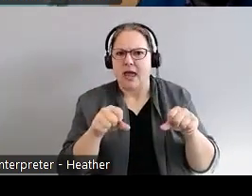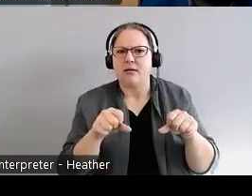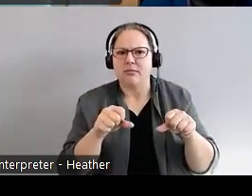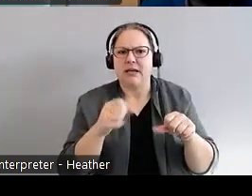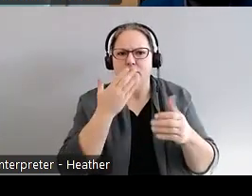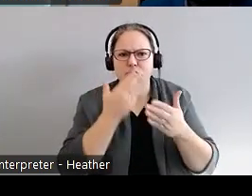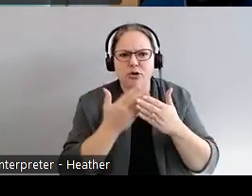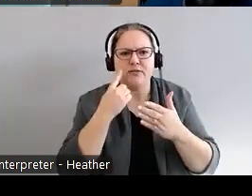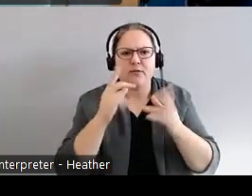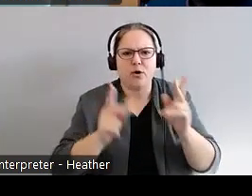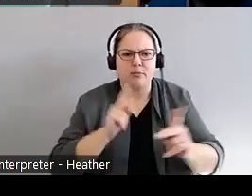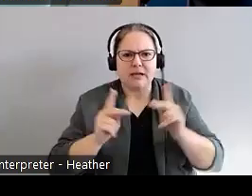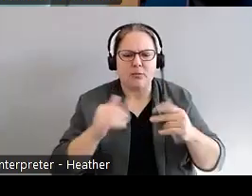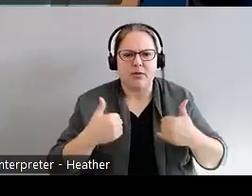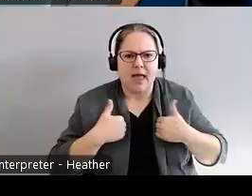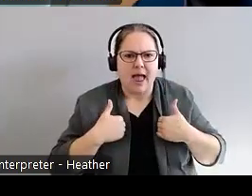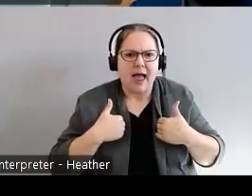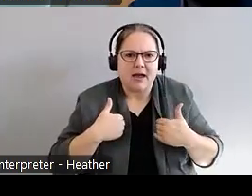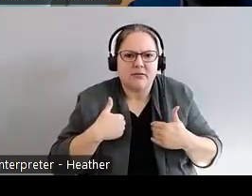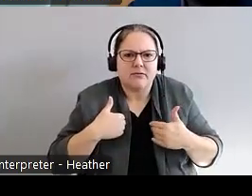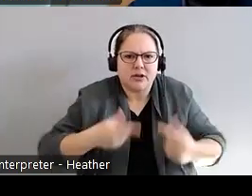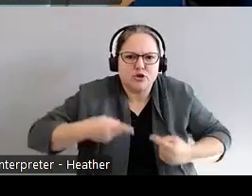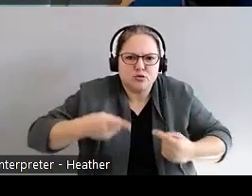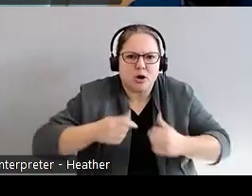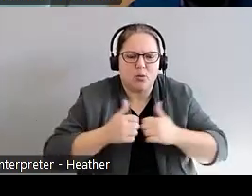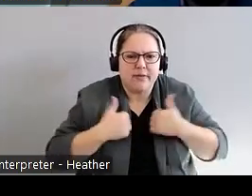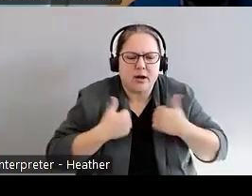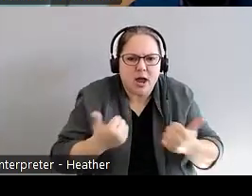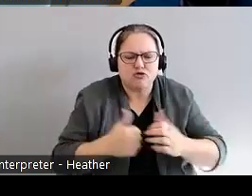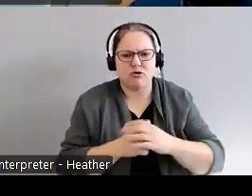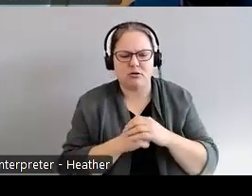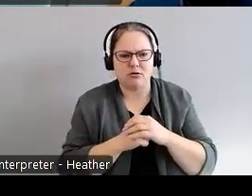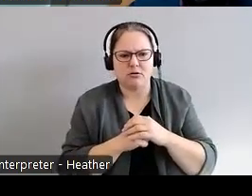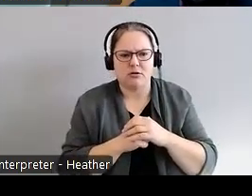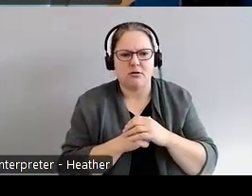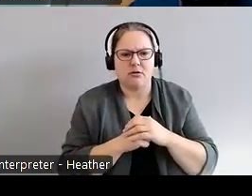struggle with aggression and then you know we um uh part of our objective is focusing